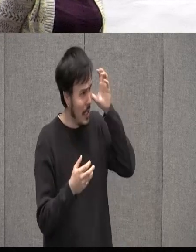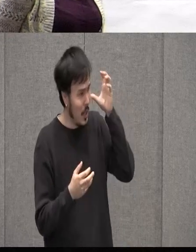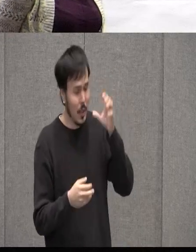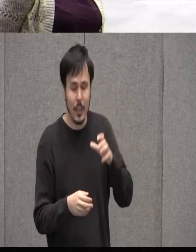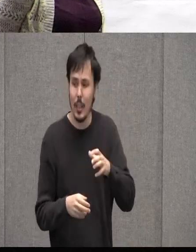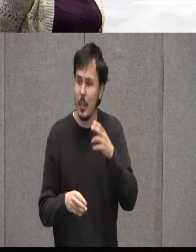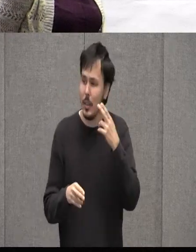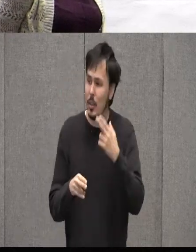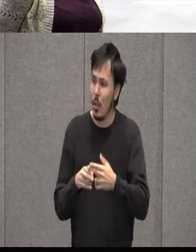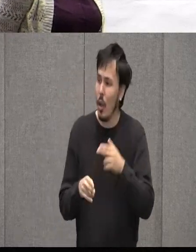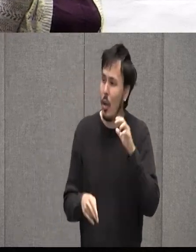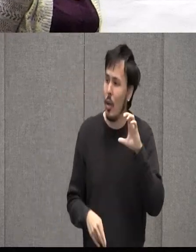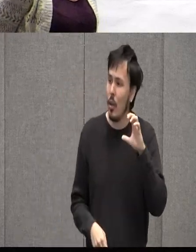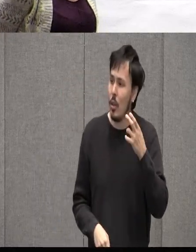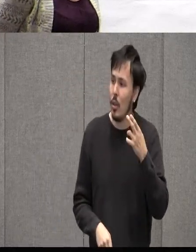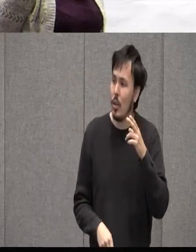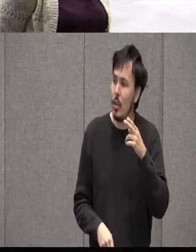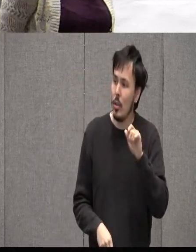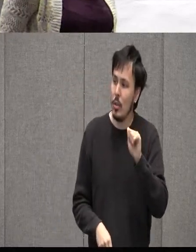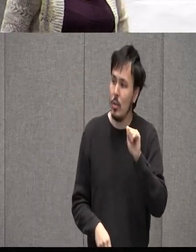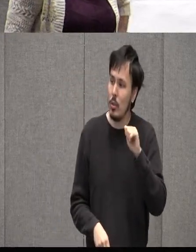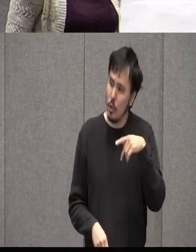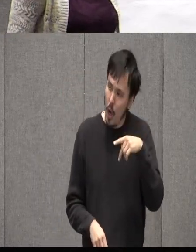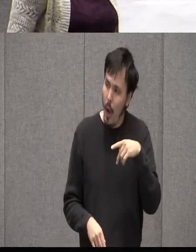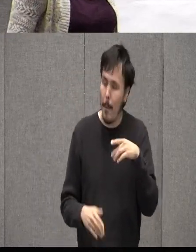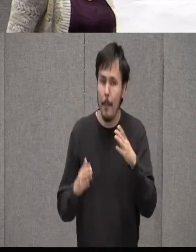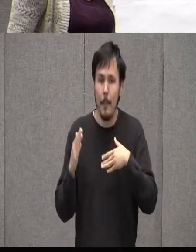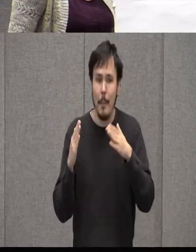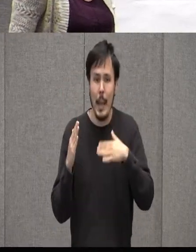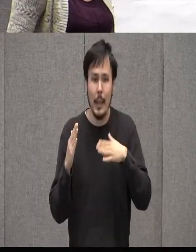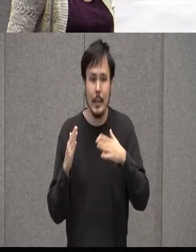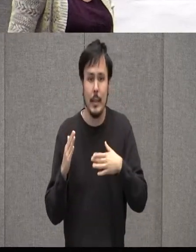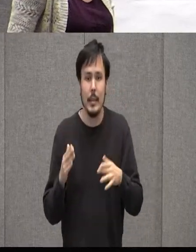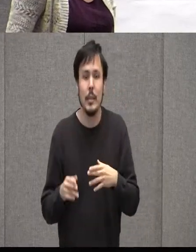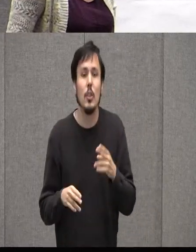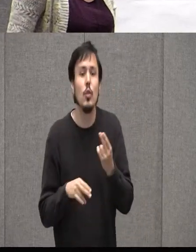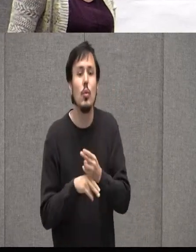okay, so chalk painting uses water and cornstarch.